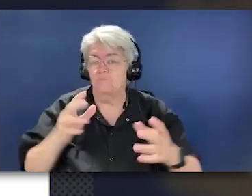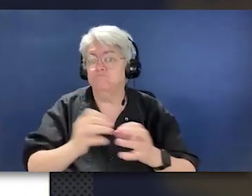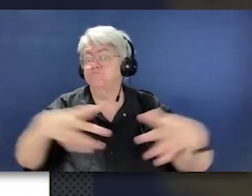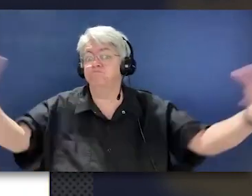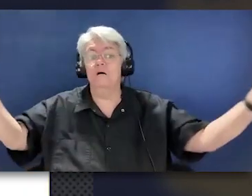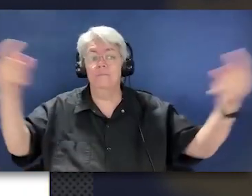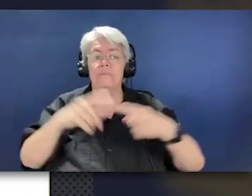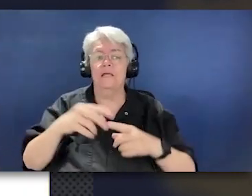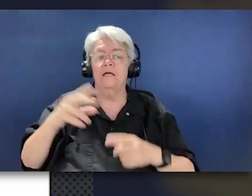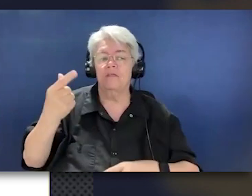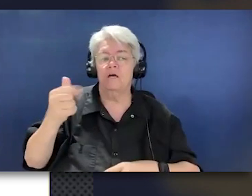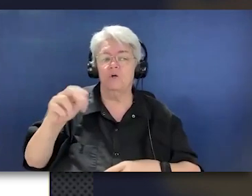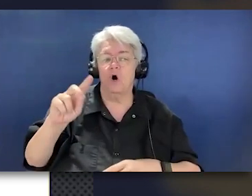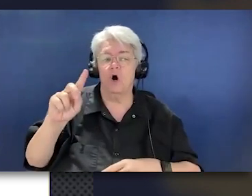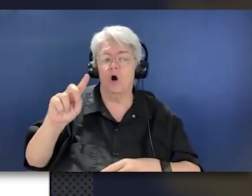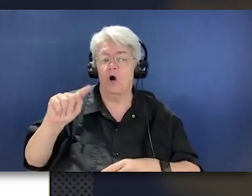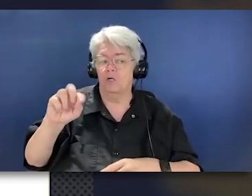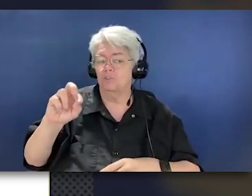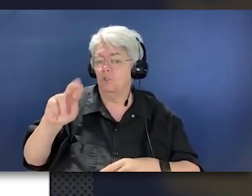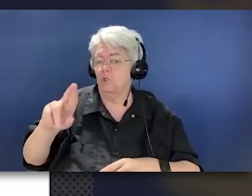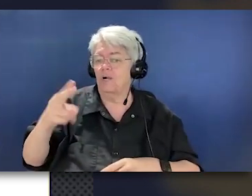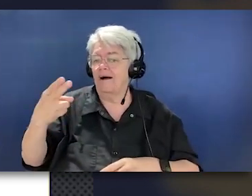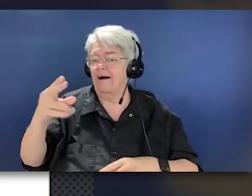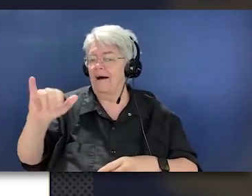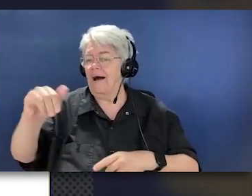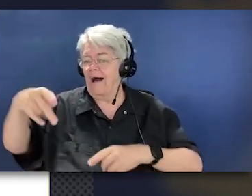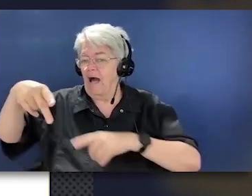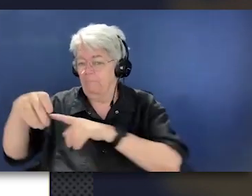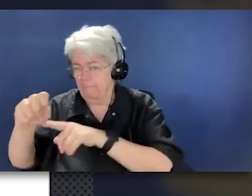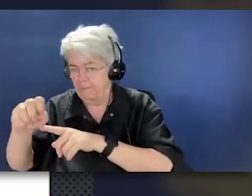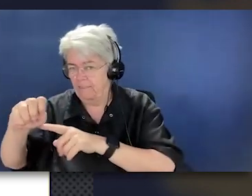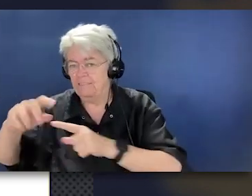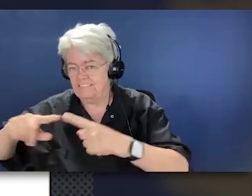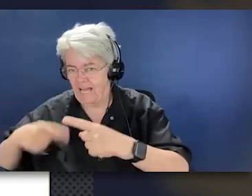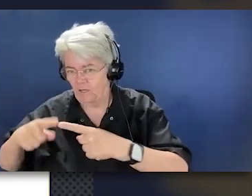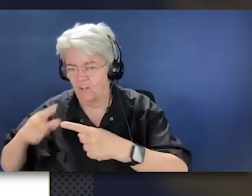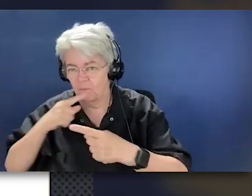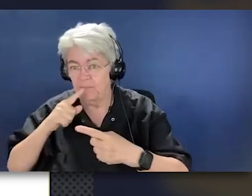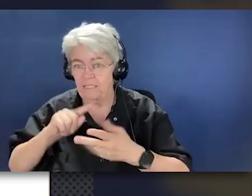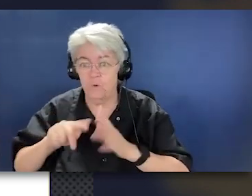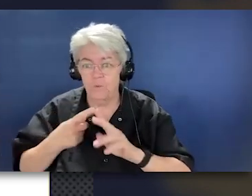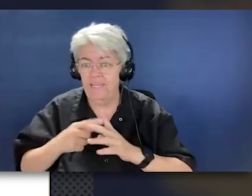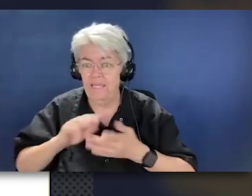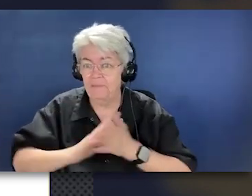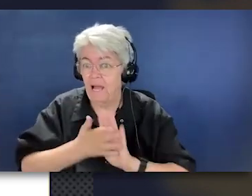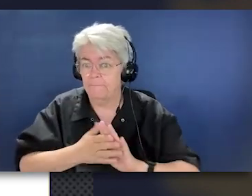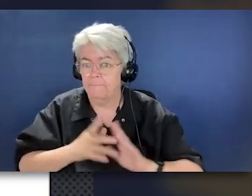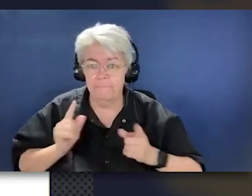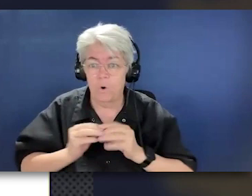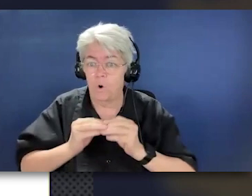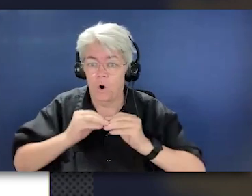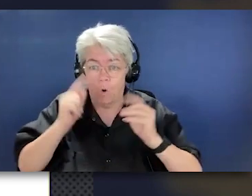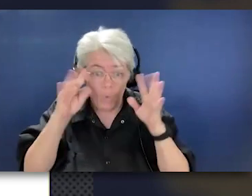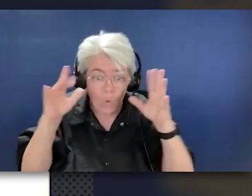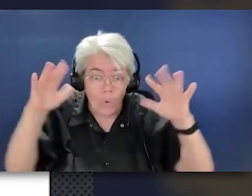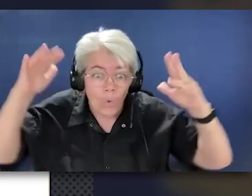well-known phenomenon in educational technologies or innovation more broadly. There’s a thing that